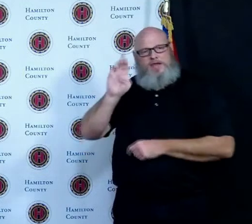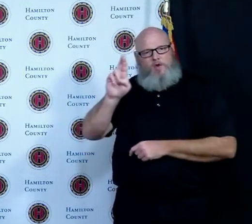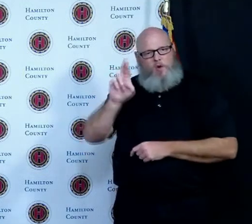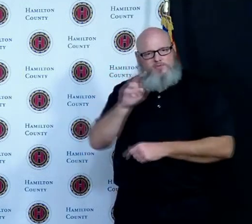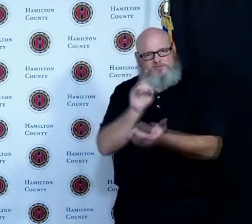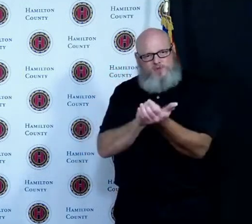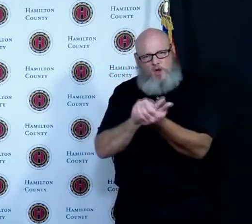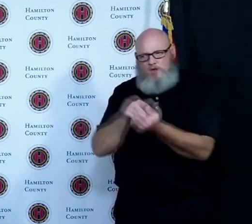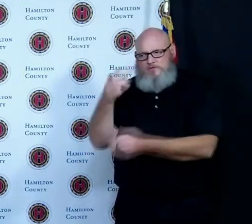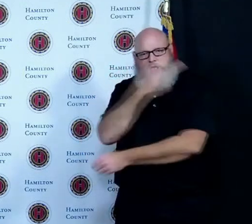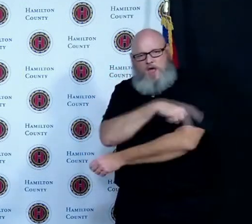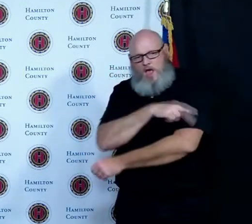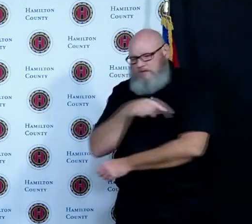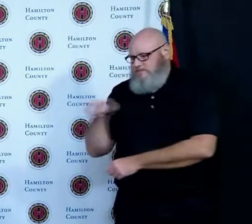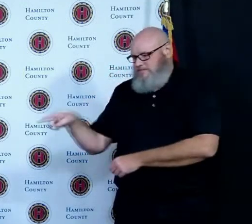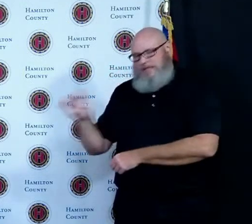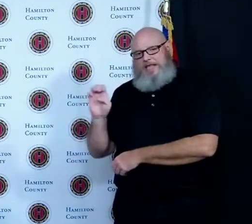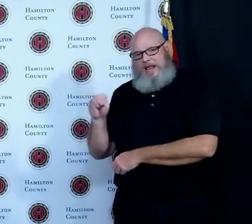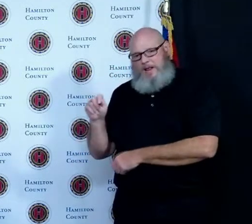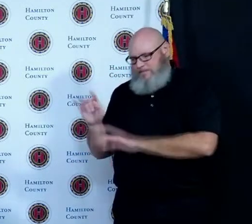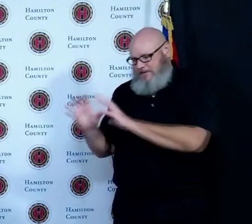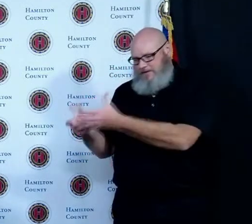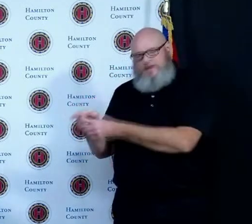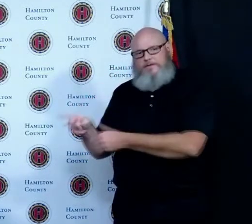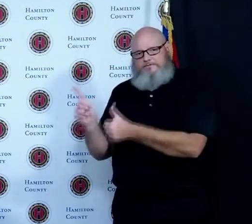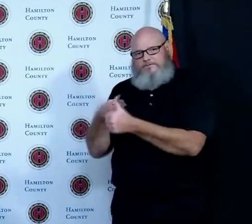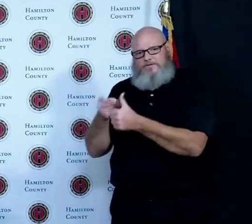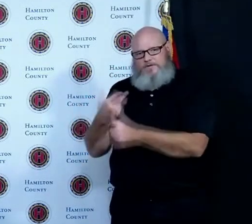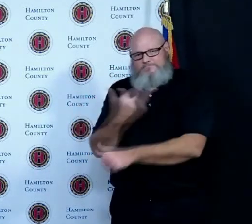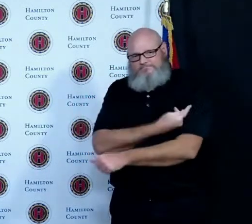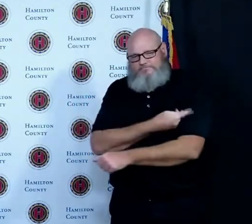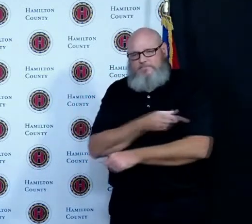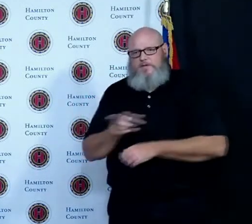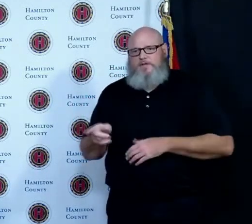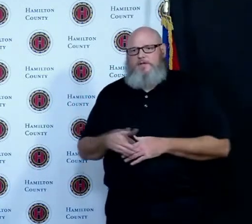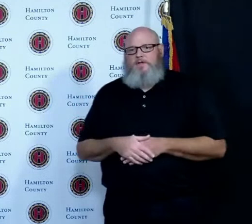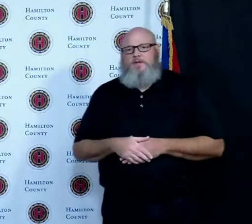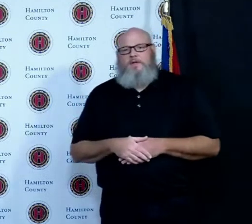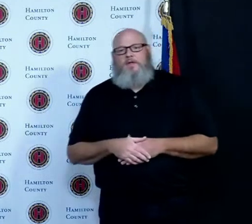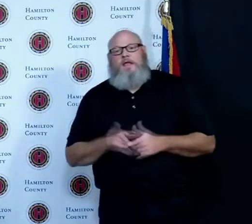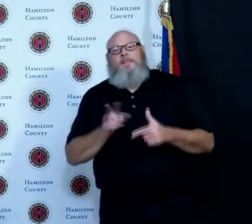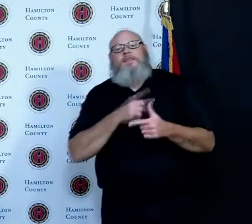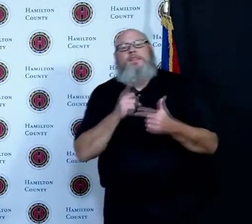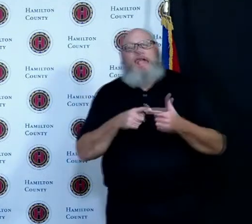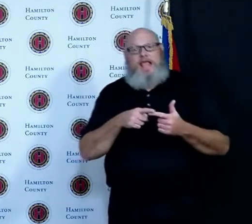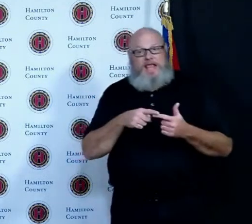have admitting privileges to and see if there's an opportunity to get in early with them as well